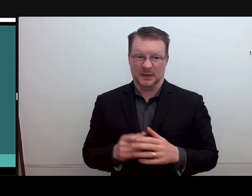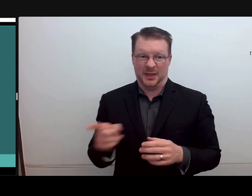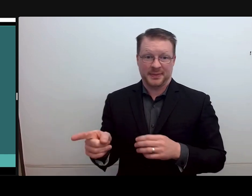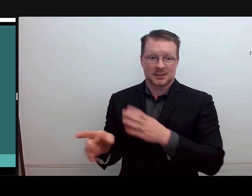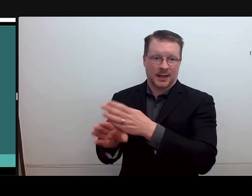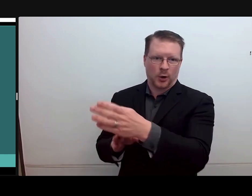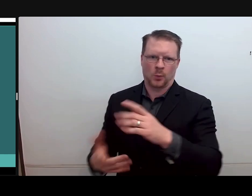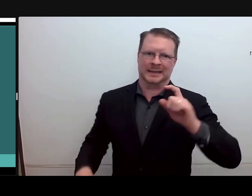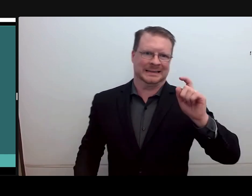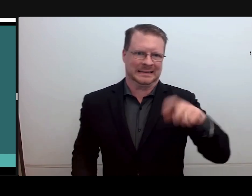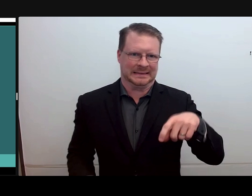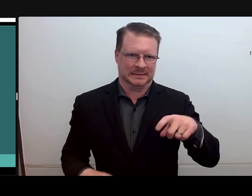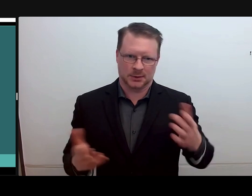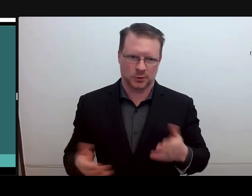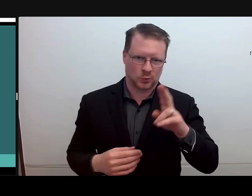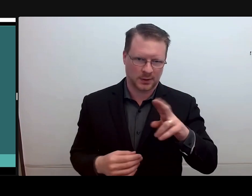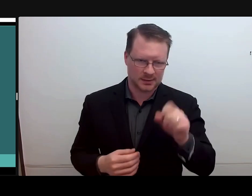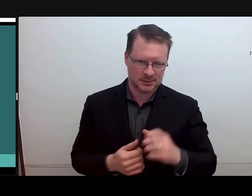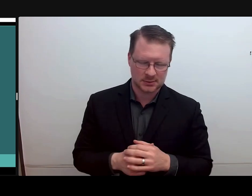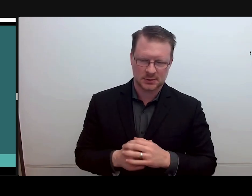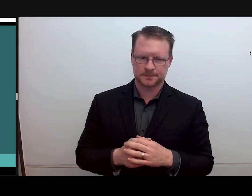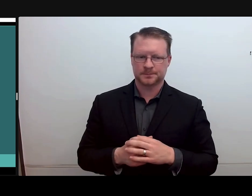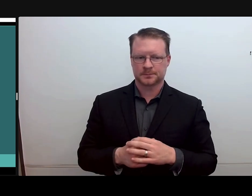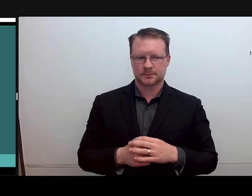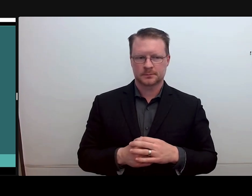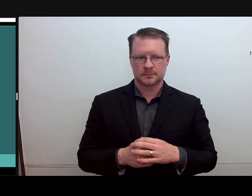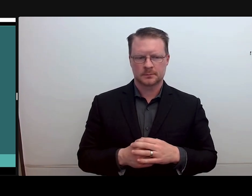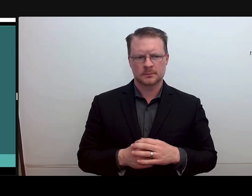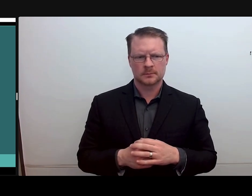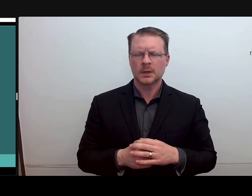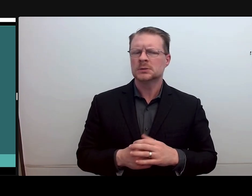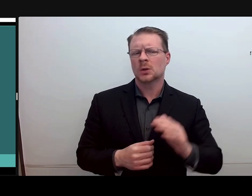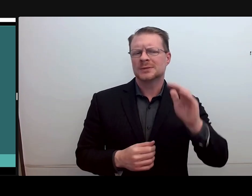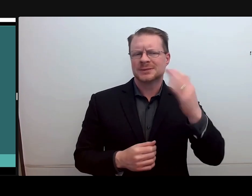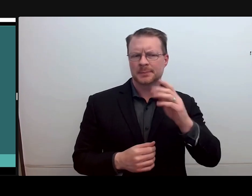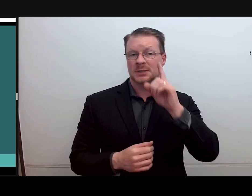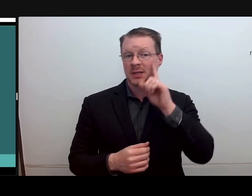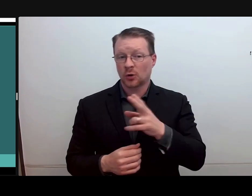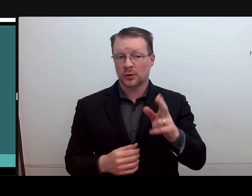fields, and that is an area that we have a desperate need for here in the United States.